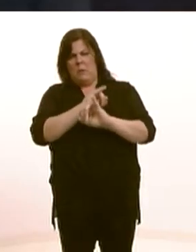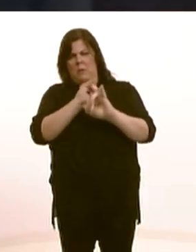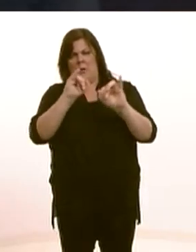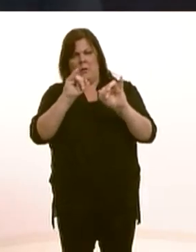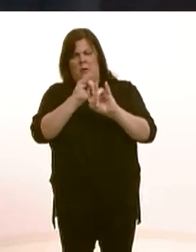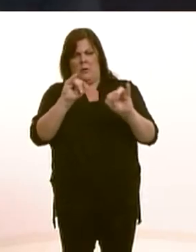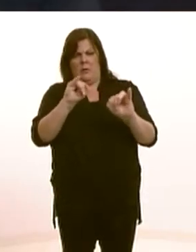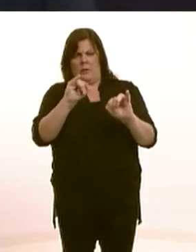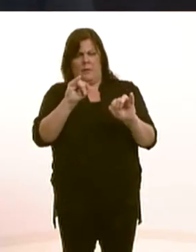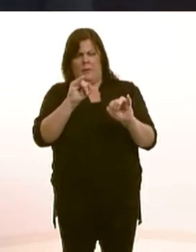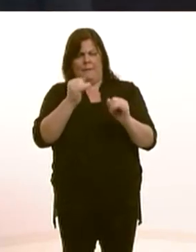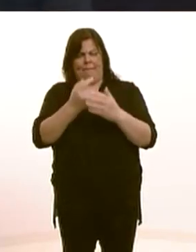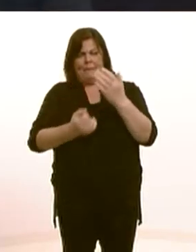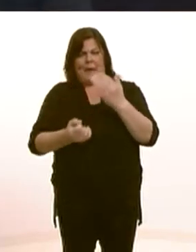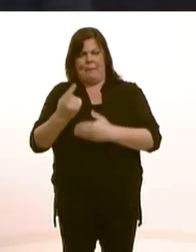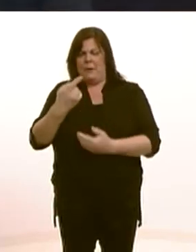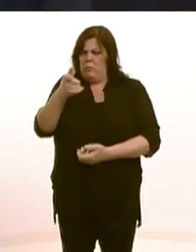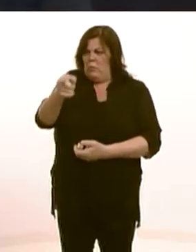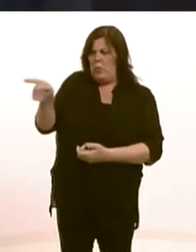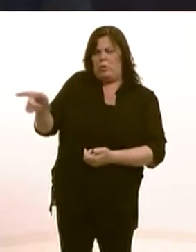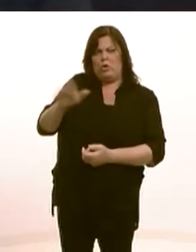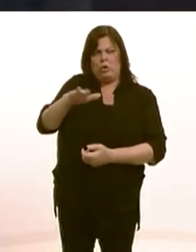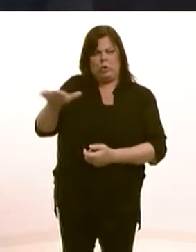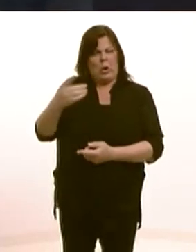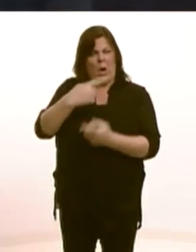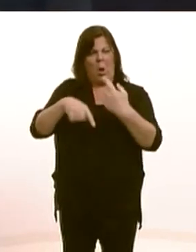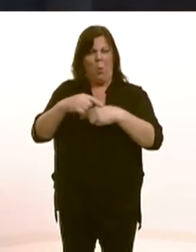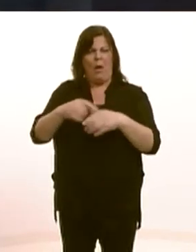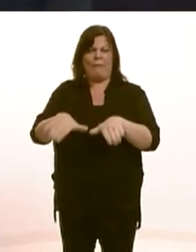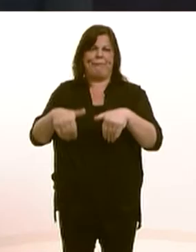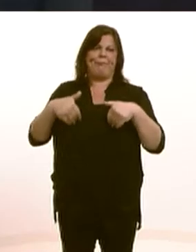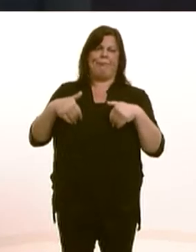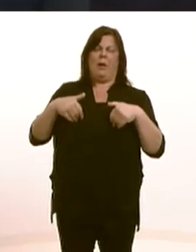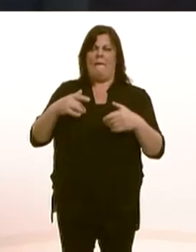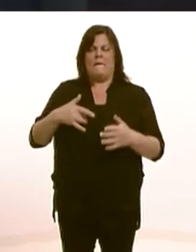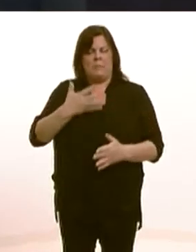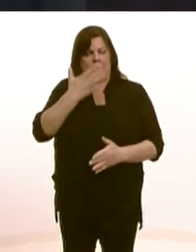that weíre not doing enough for those children is embarrassing, and they should not be in